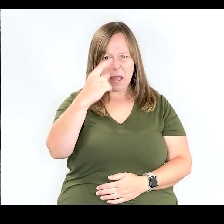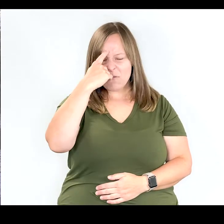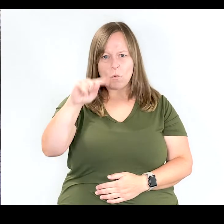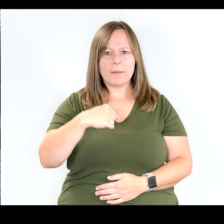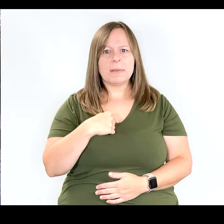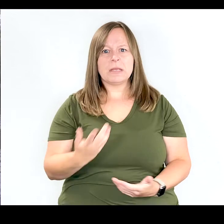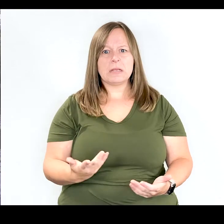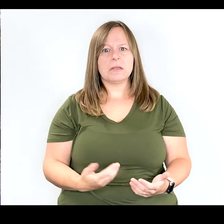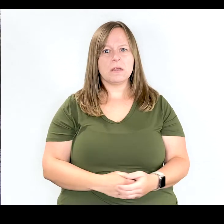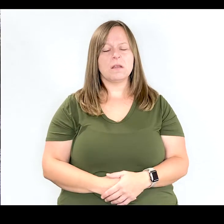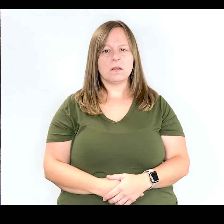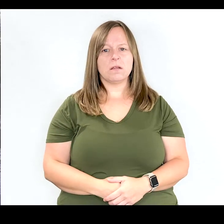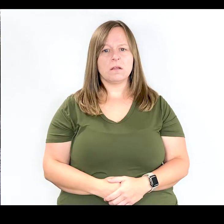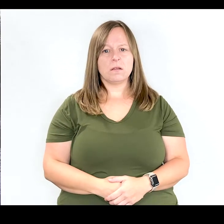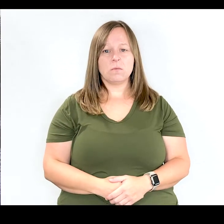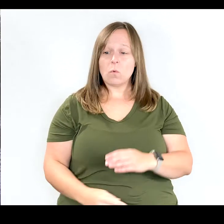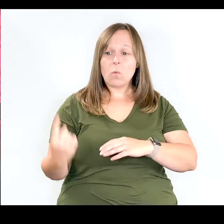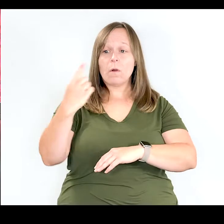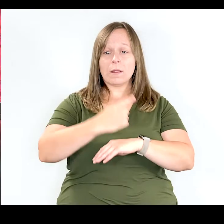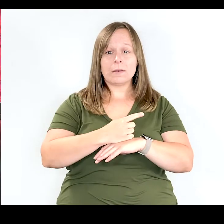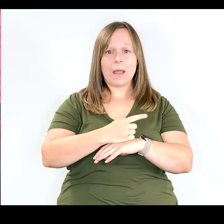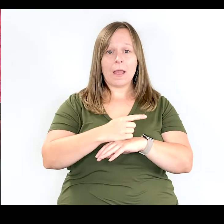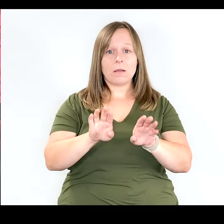It was hell for me there. [SPEAKING IN HAITIAN CREOLE]